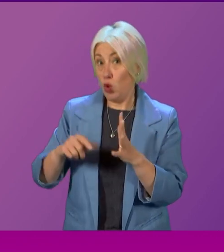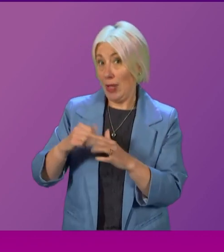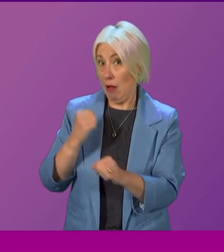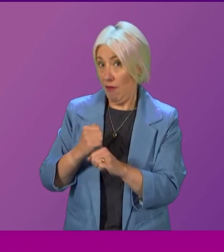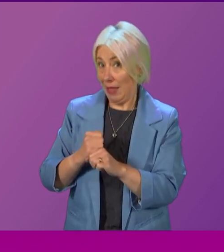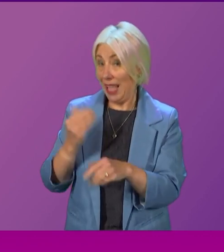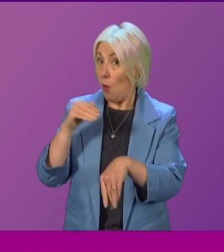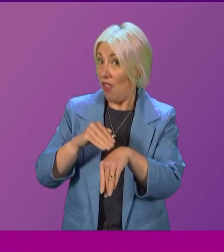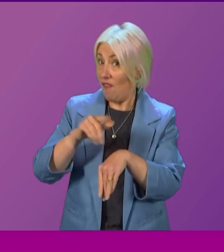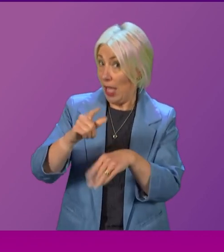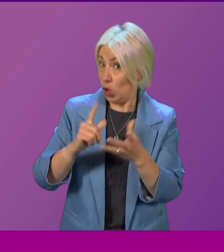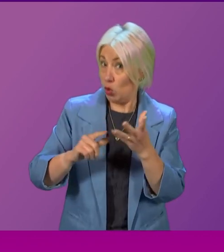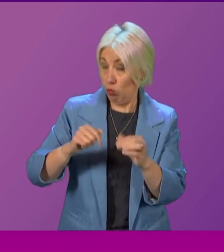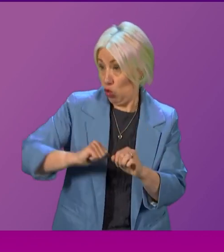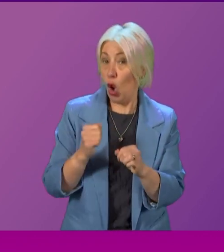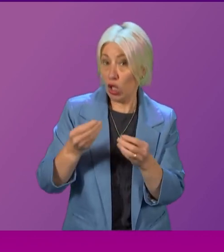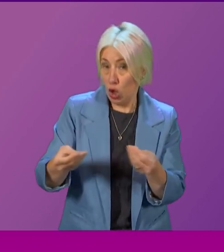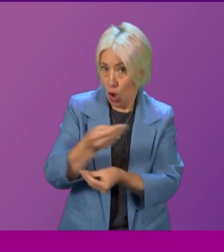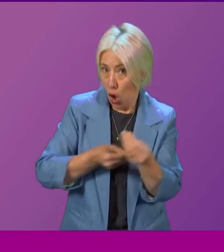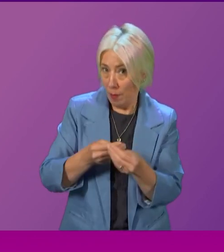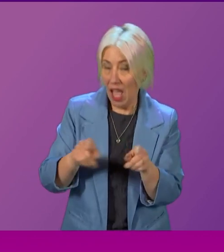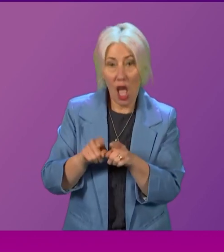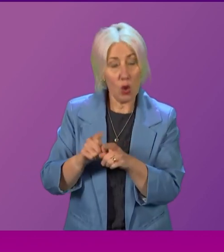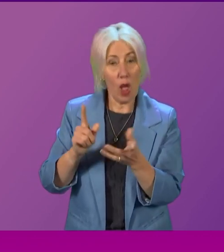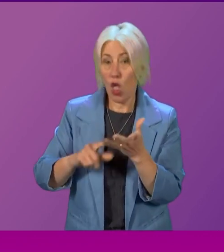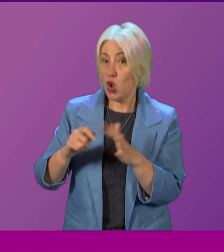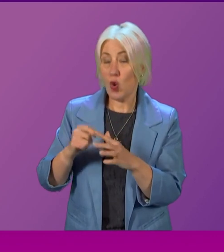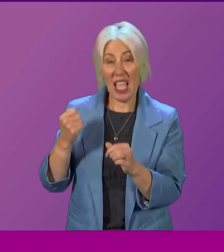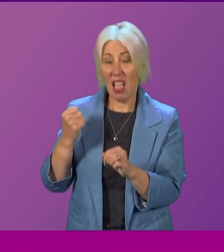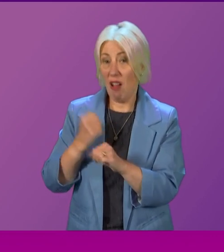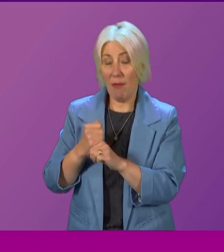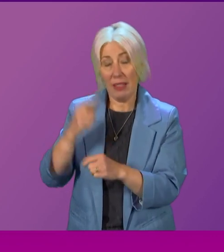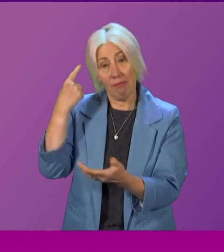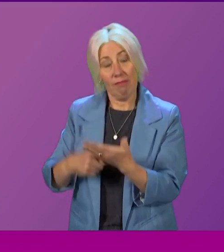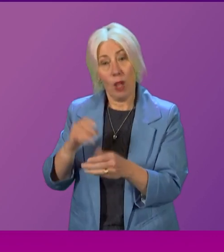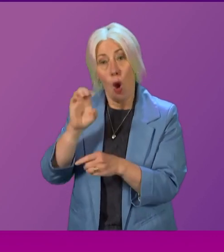At a time when Tory and Labour-backed Brexit has already had a devastating impact on research